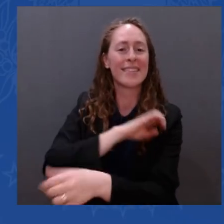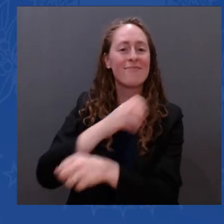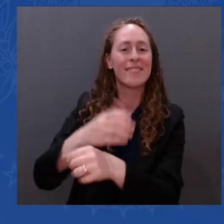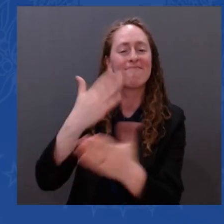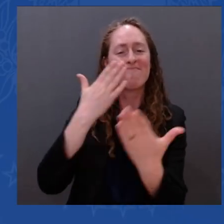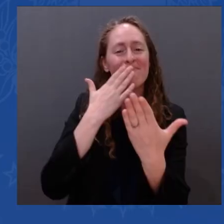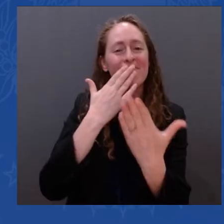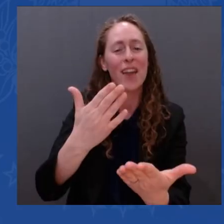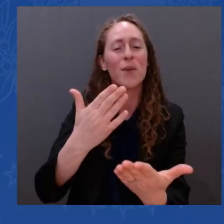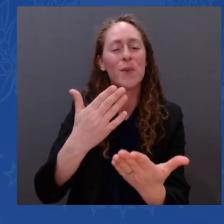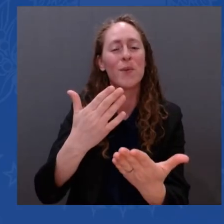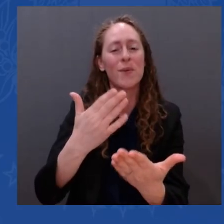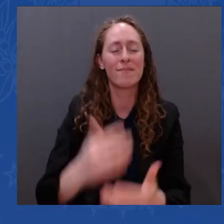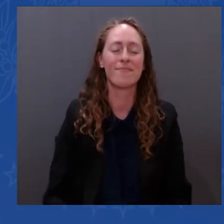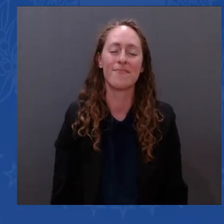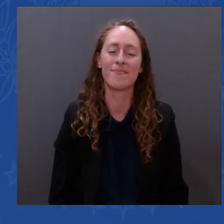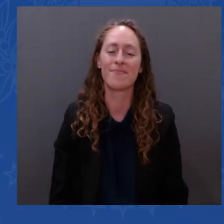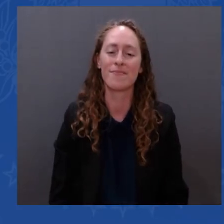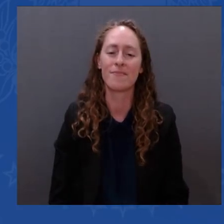Thank you all so very much. Thank you.